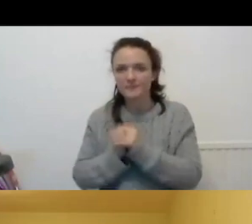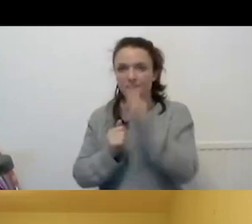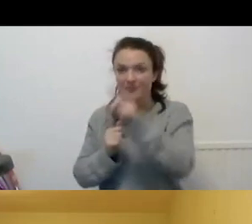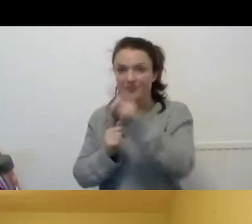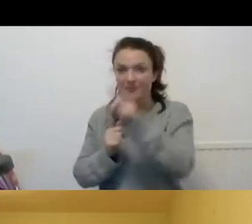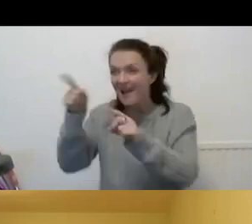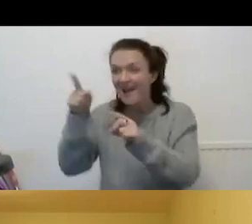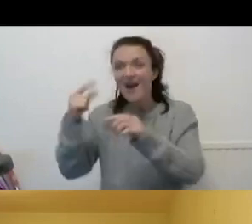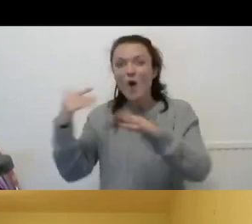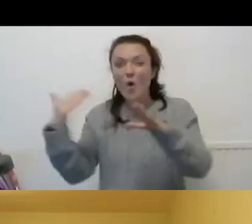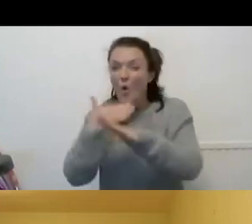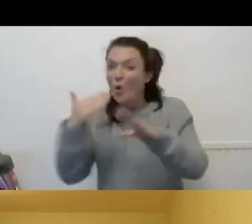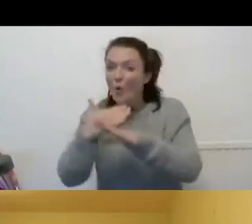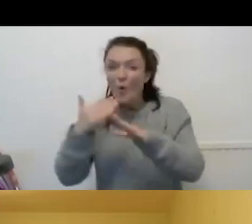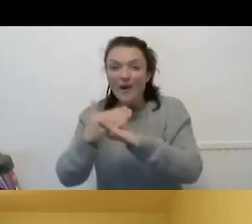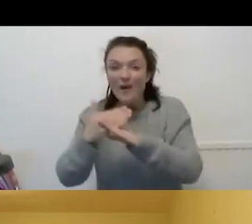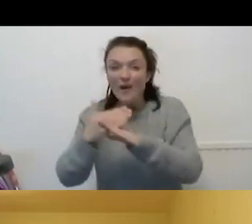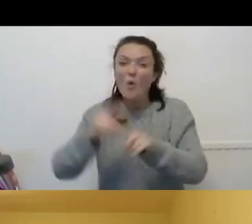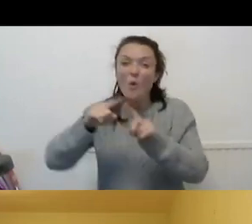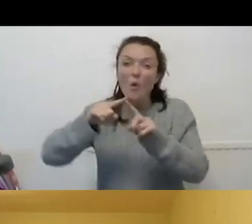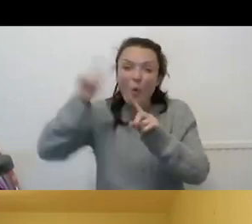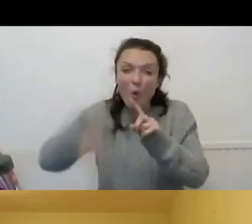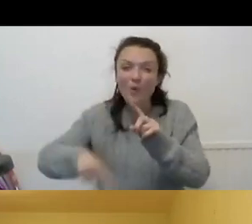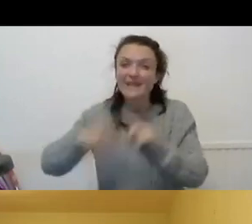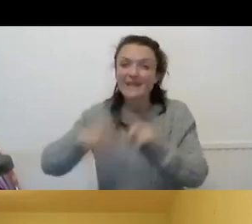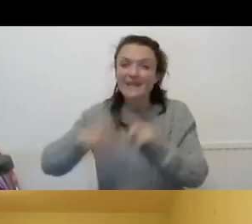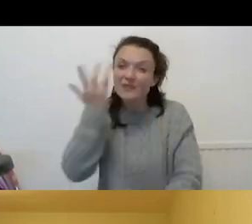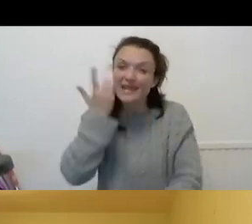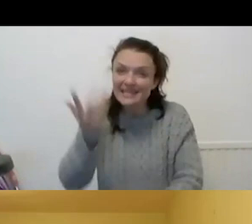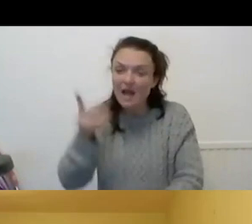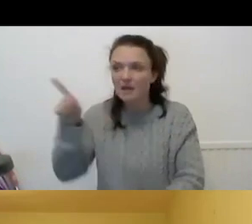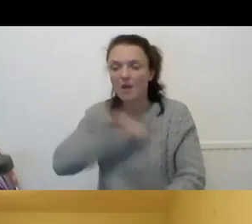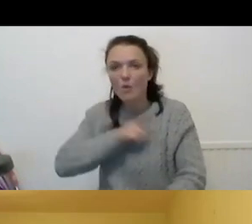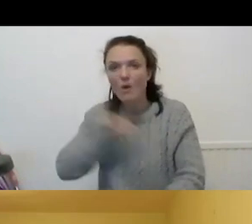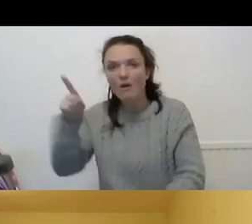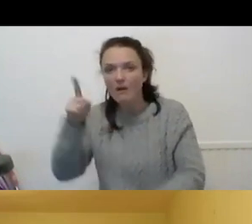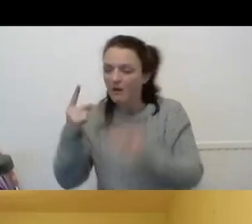put a lot of effort into making sure that they could review the data carefully and thoroughly